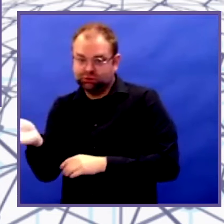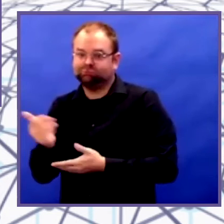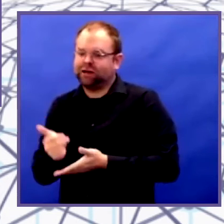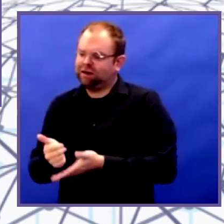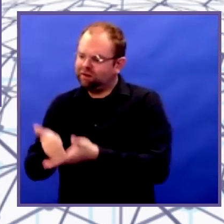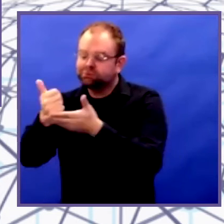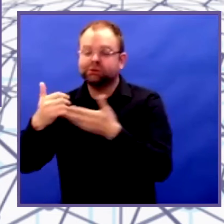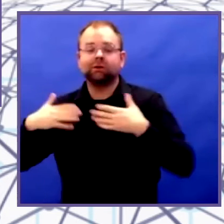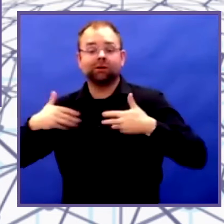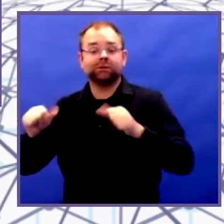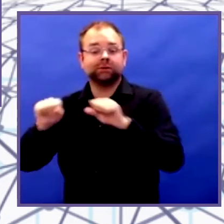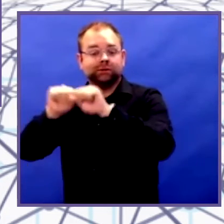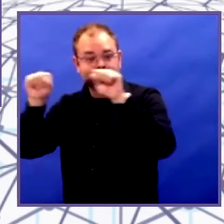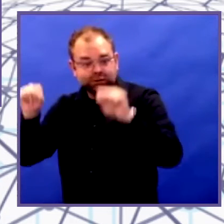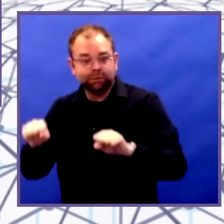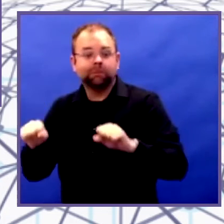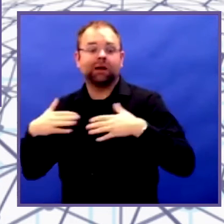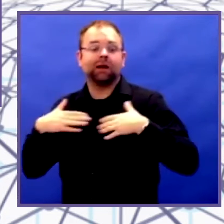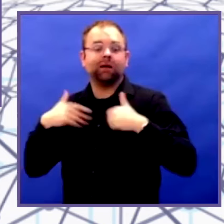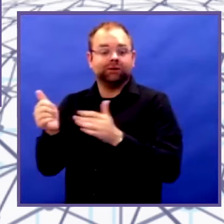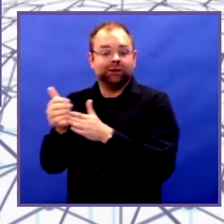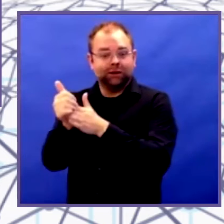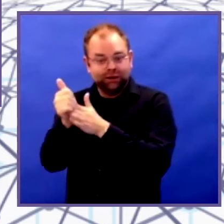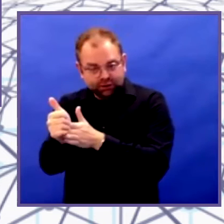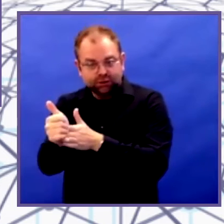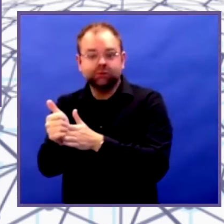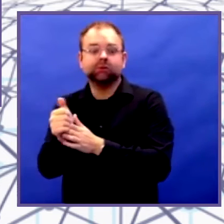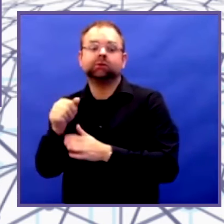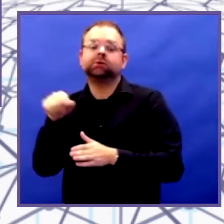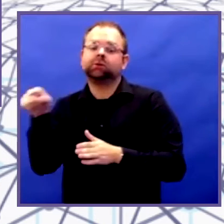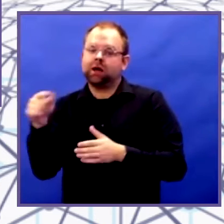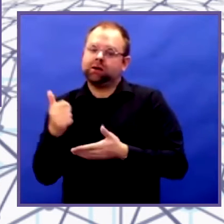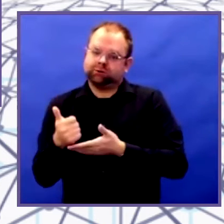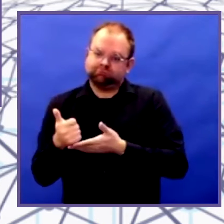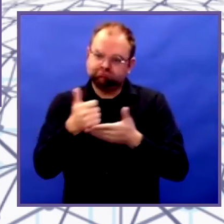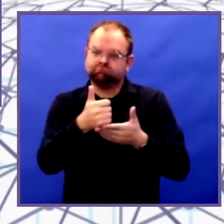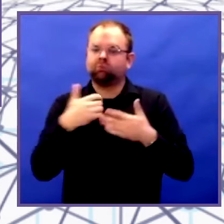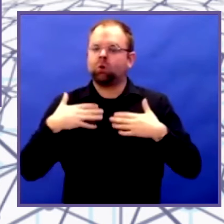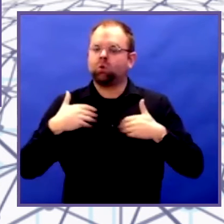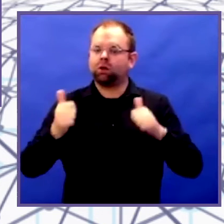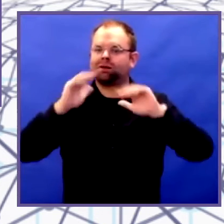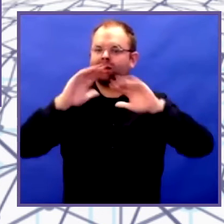because this has the capacity to reduce the cost of provision and most importantly, to